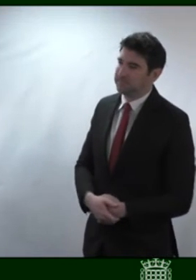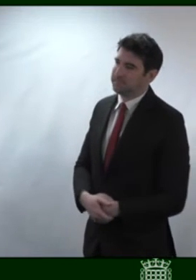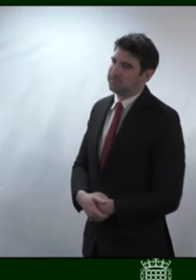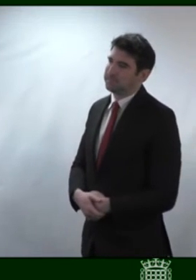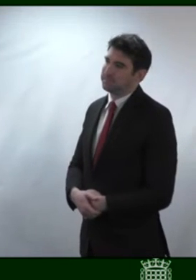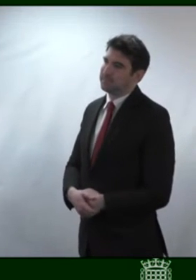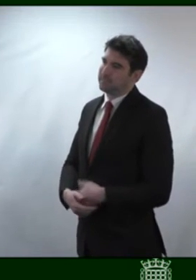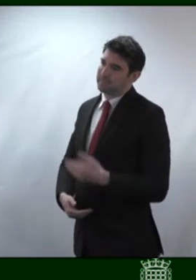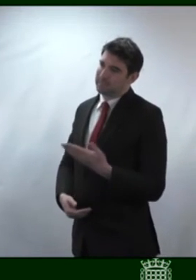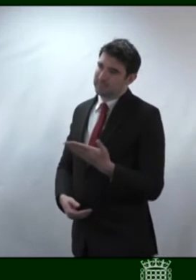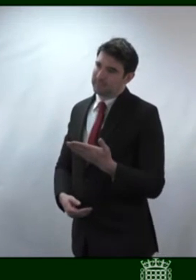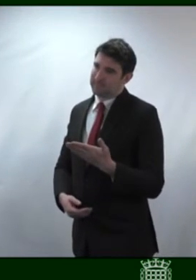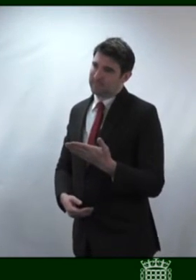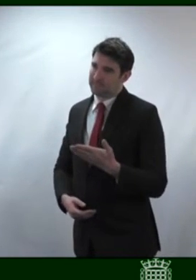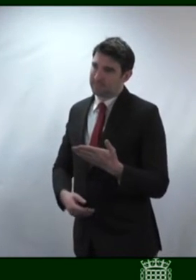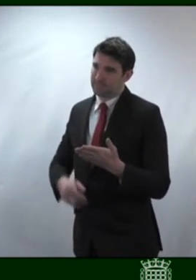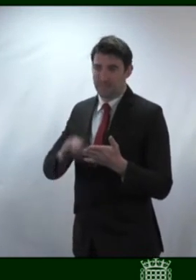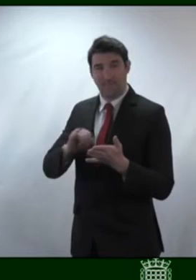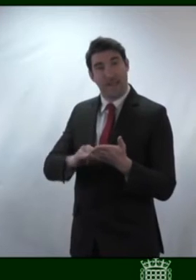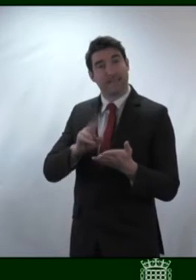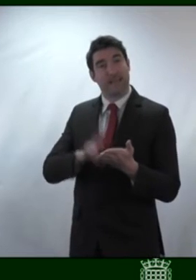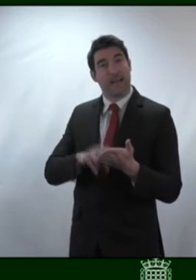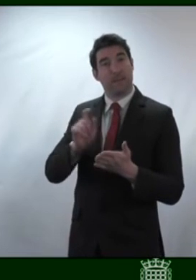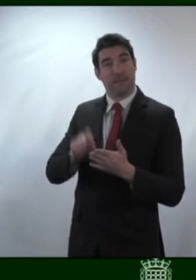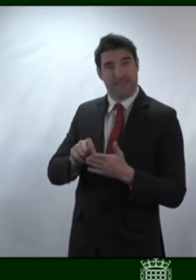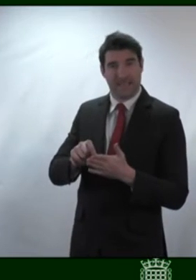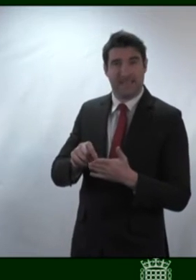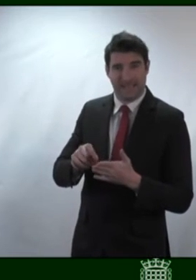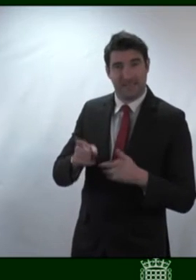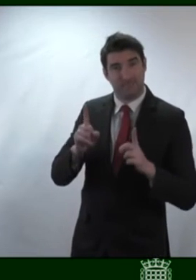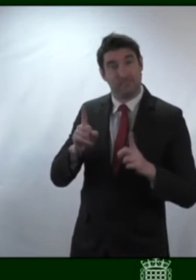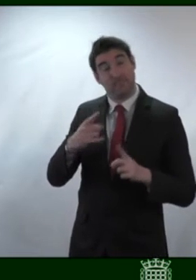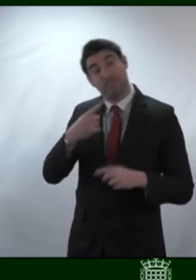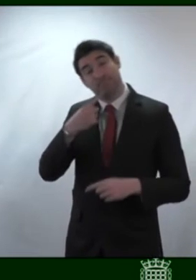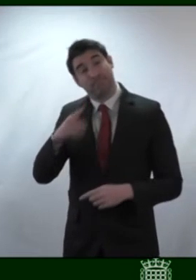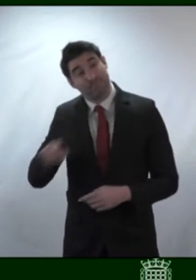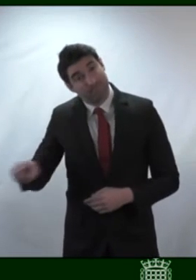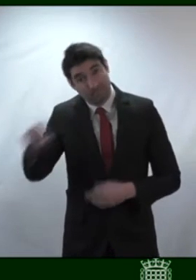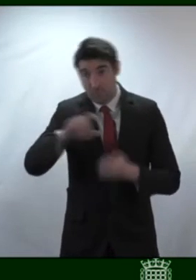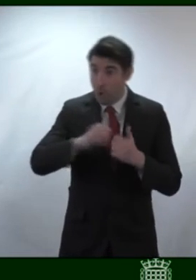May I wish you, Mr Speaker, and all colleagues, staff, essential workers,